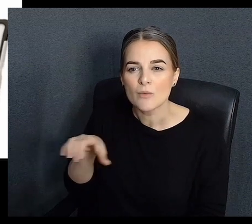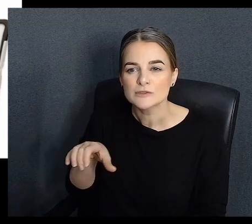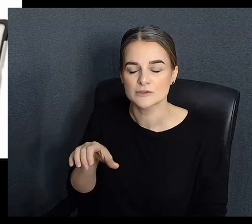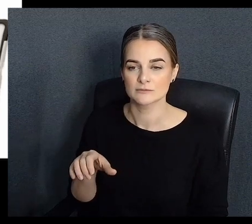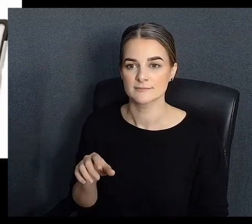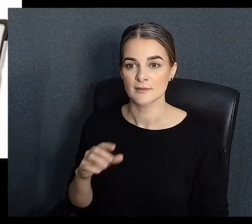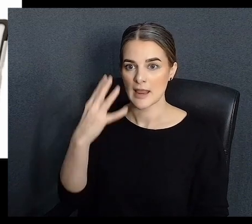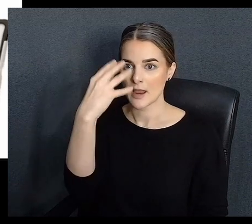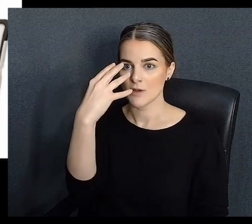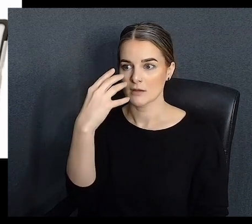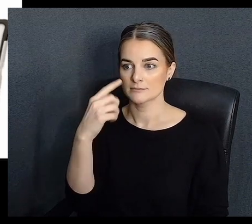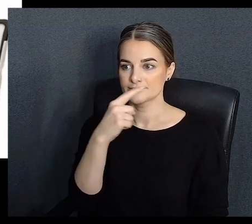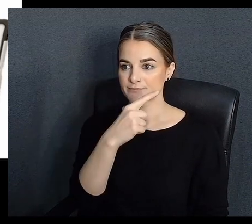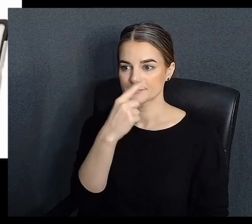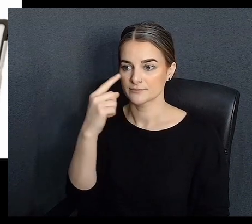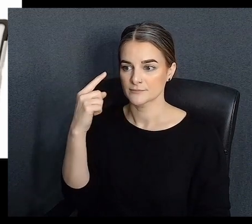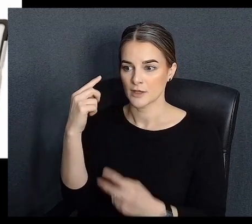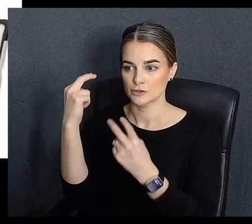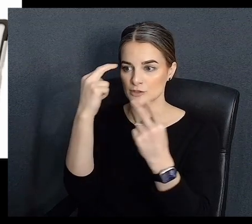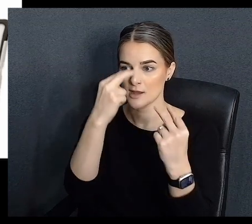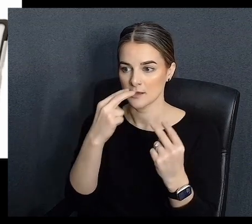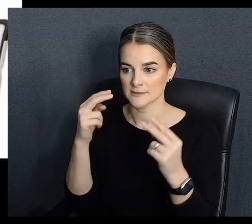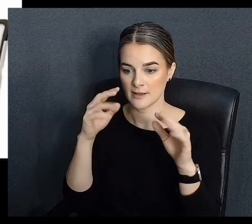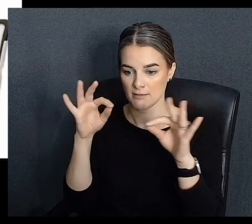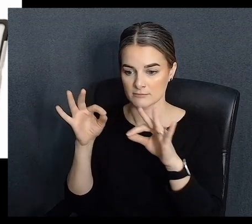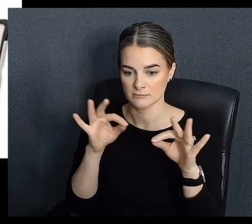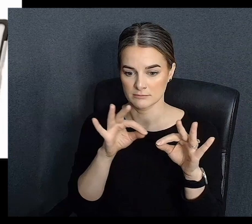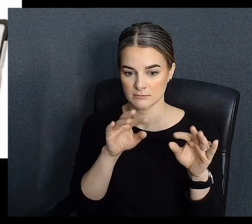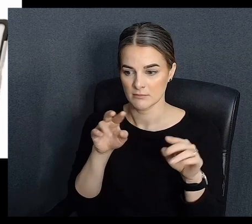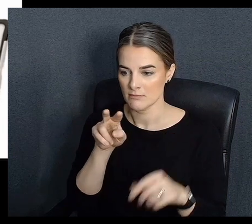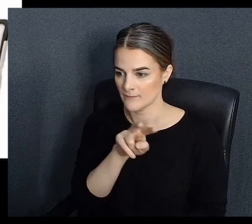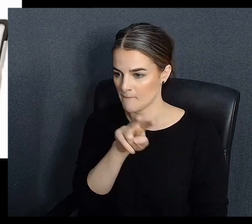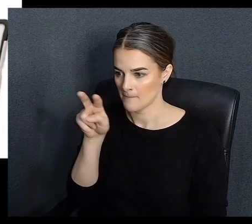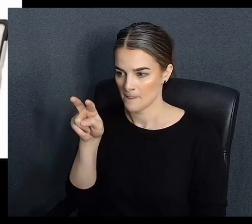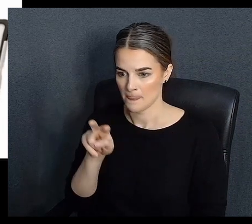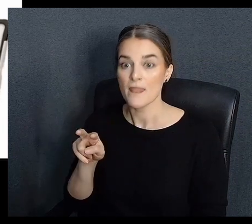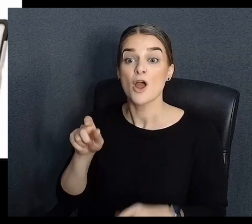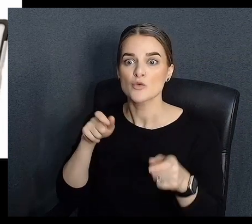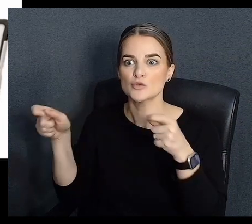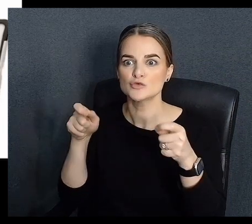and then they're able to use their eye gaze and eye movements to control that screen and make